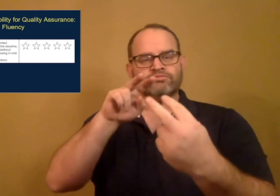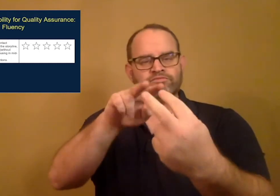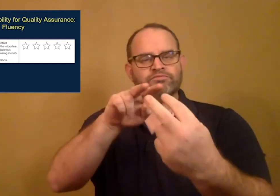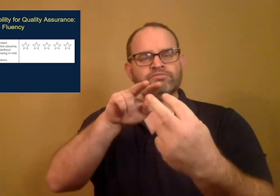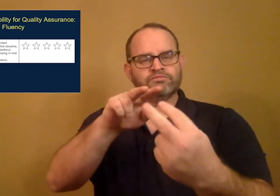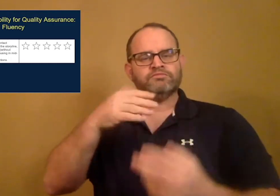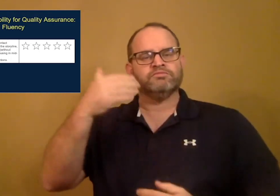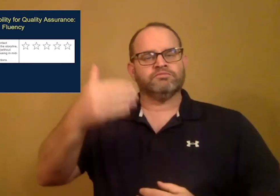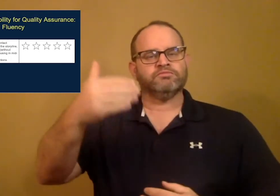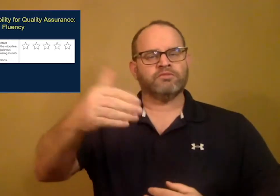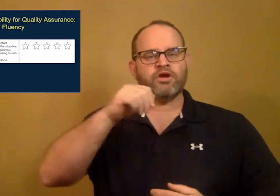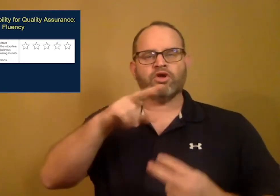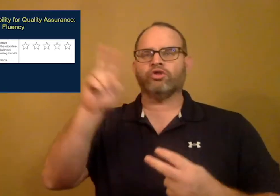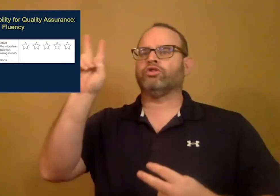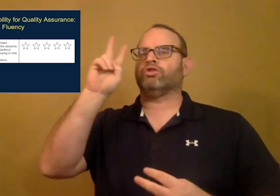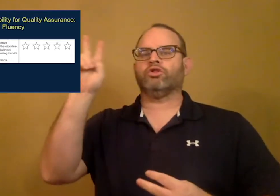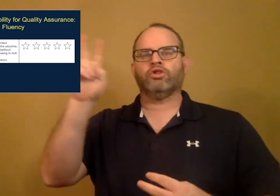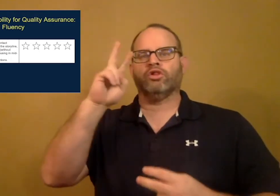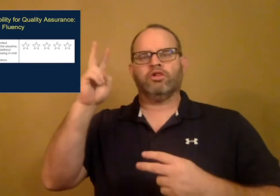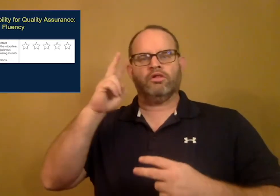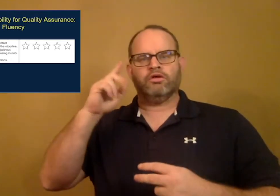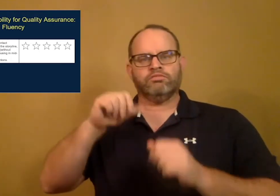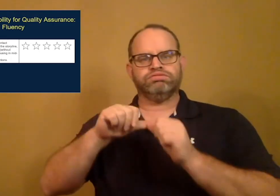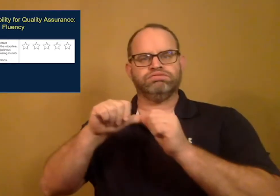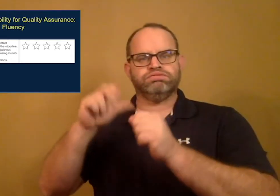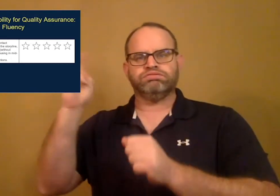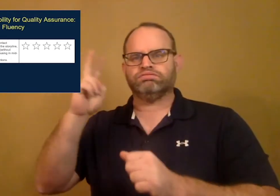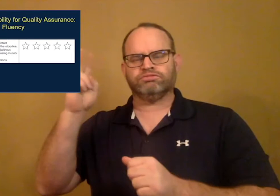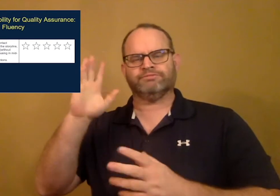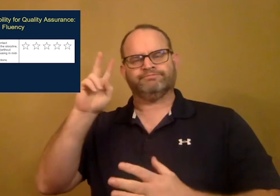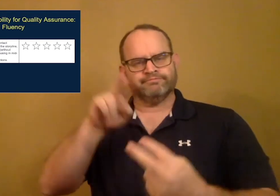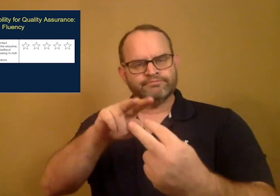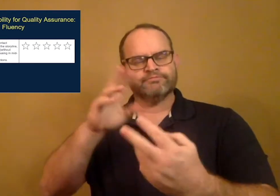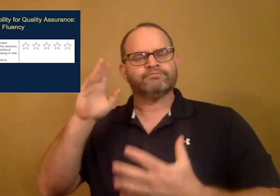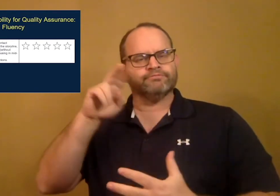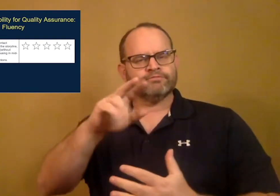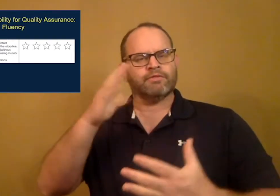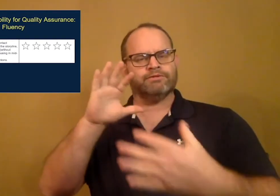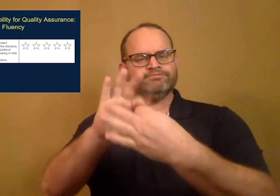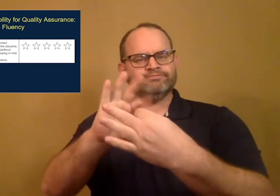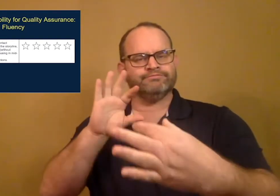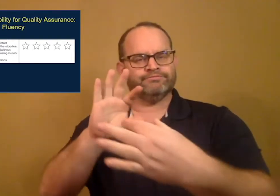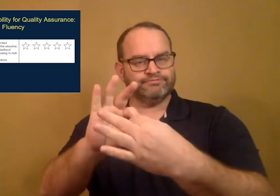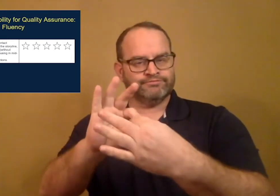The signer's eye contact with the camera is made frequently to maintain viewing connections. If the signer does not make frequent eye contacts, the connection might not be maintained.